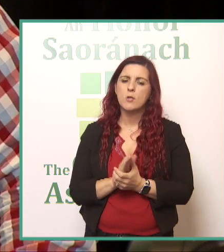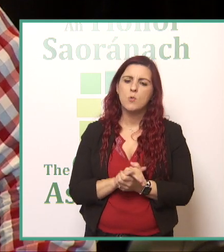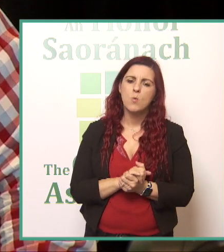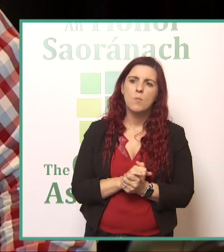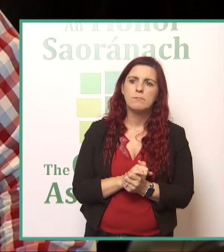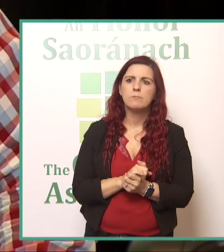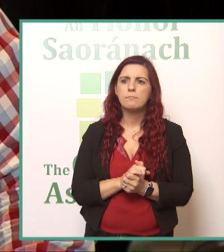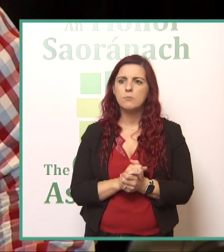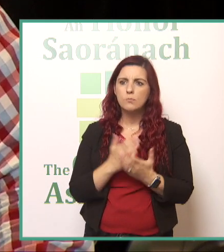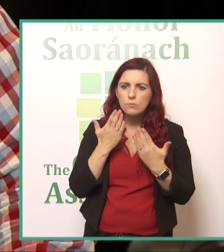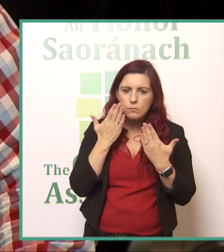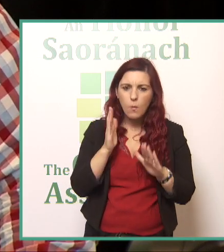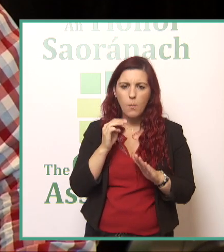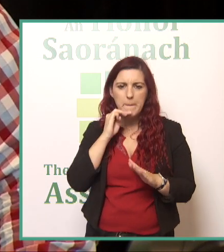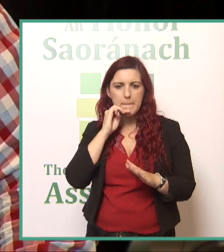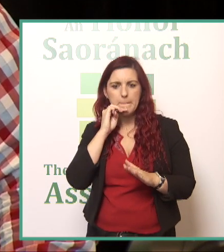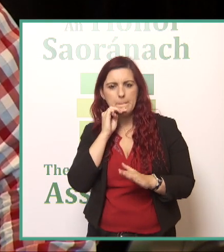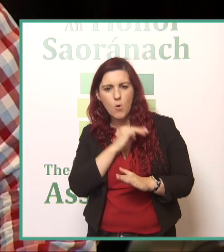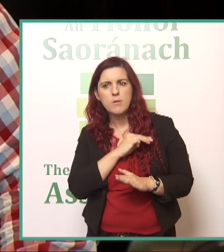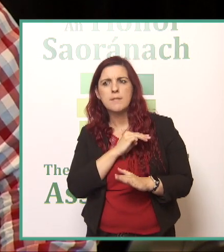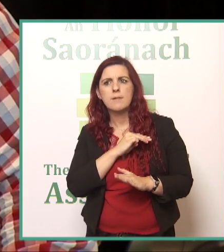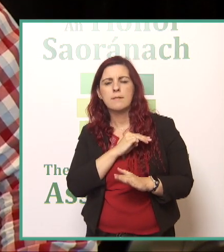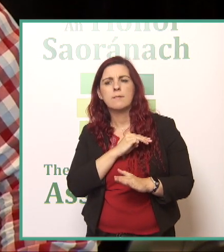to demonstrate the importance of community.